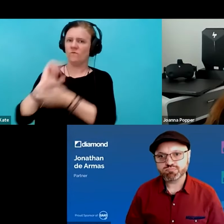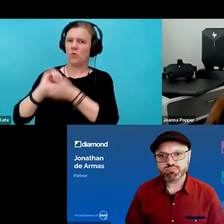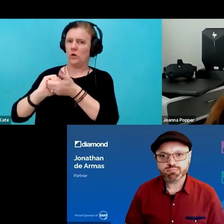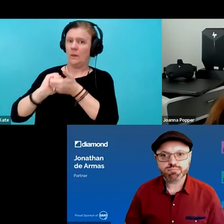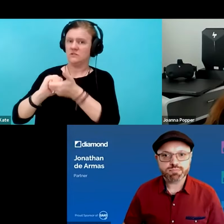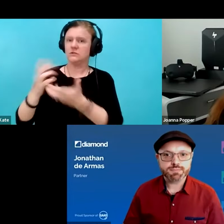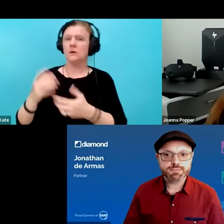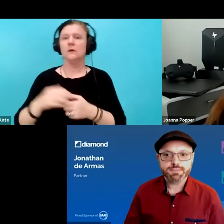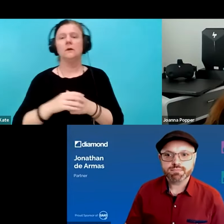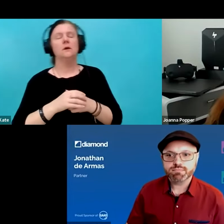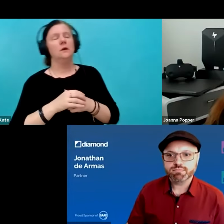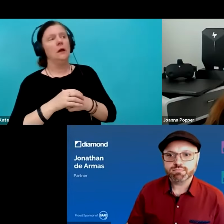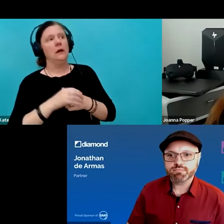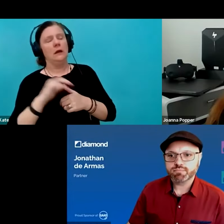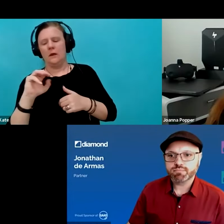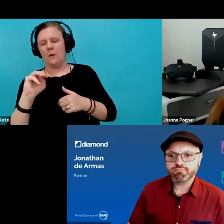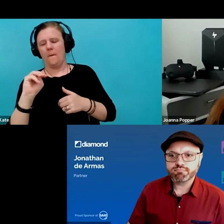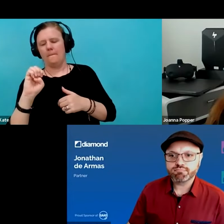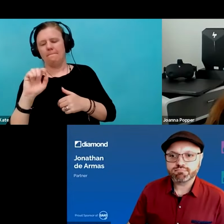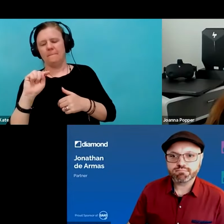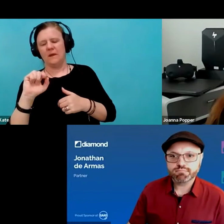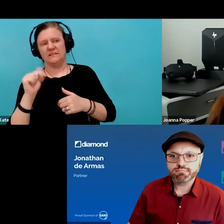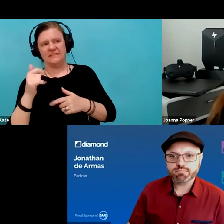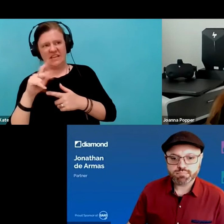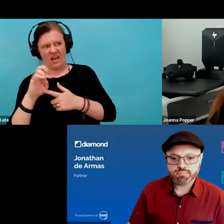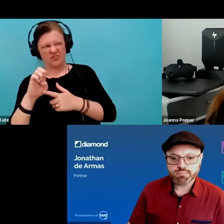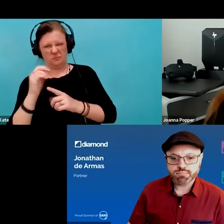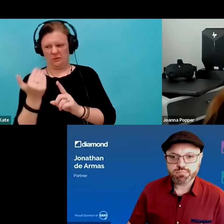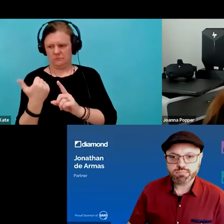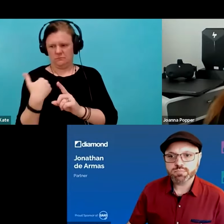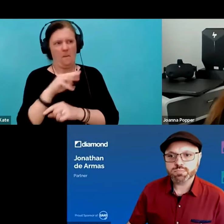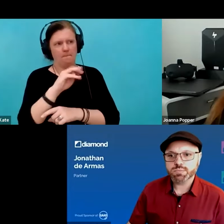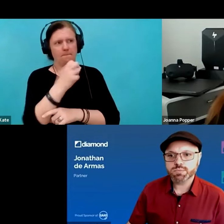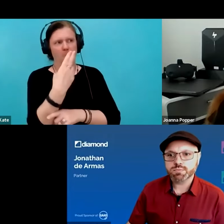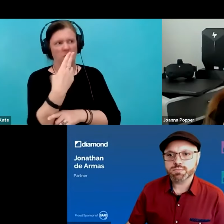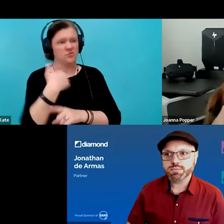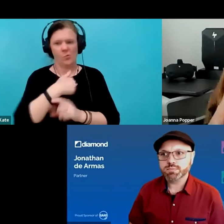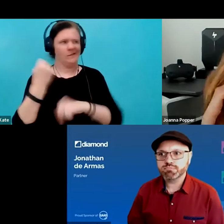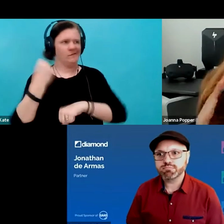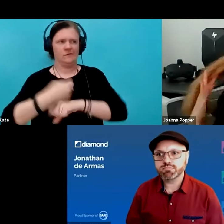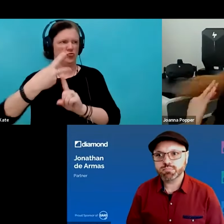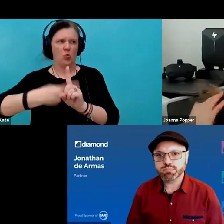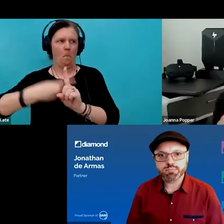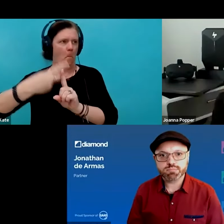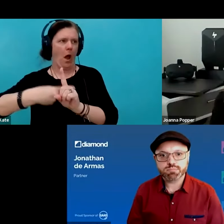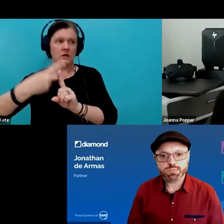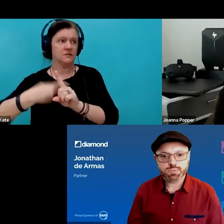Christina Heller: Well, Metastage closed for about two months when covid first hit because like so many, you know we were just so hot, like in the